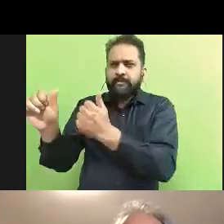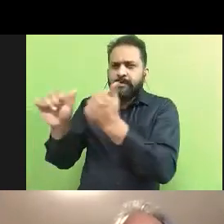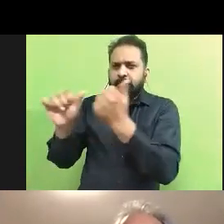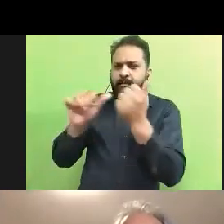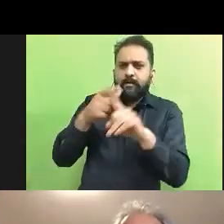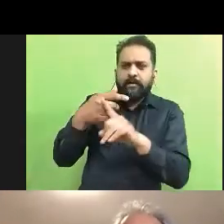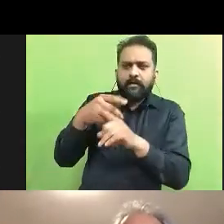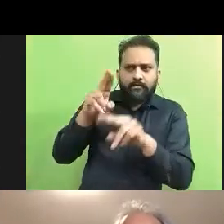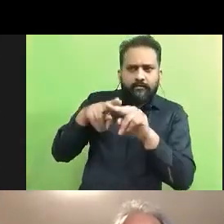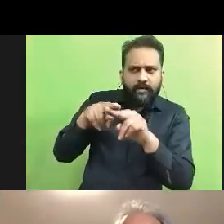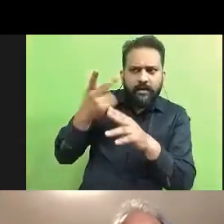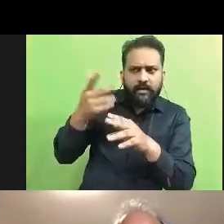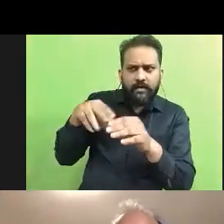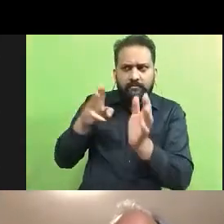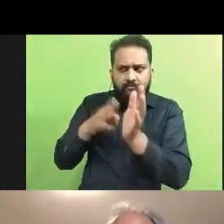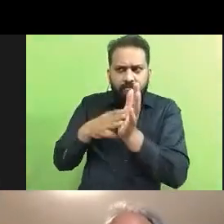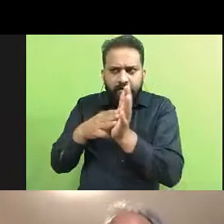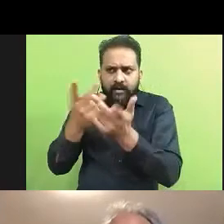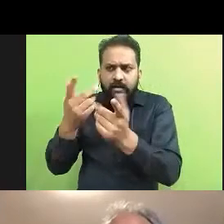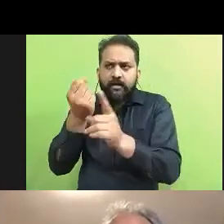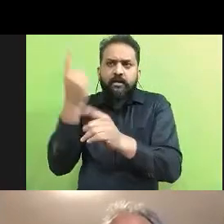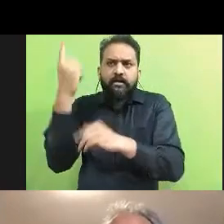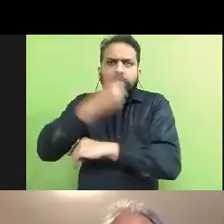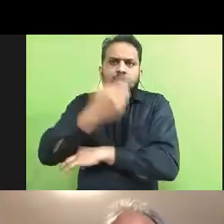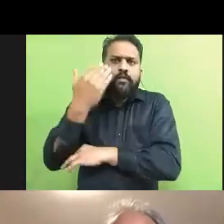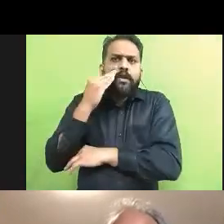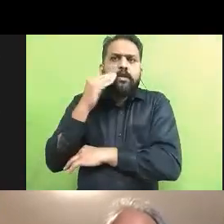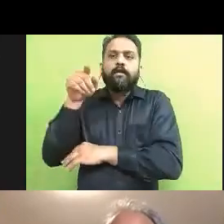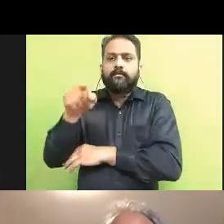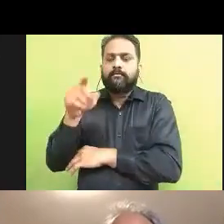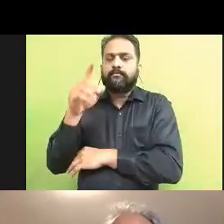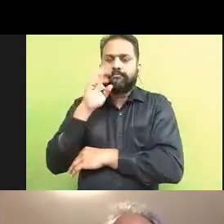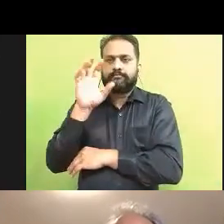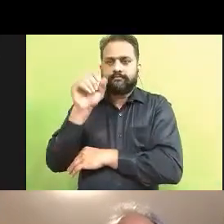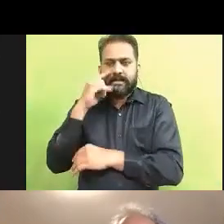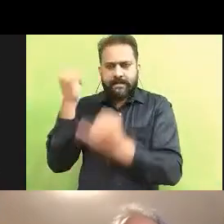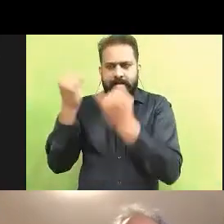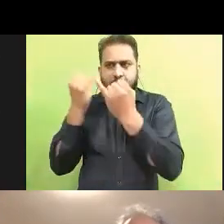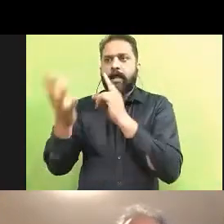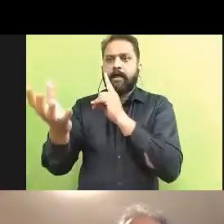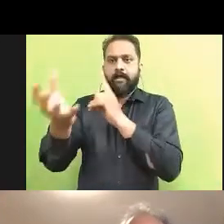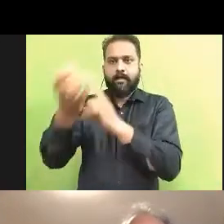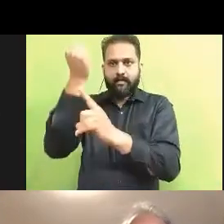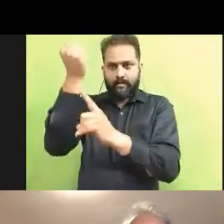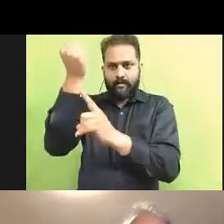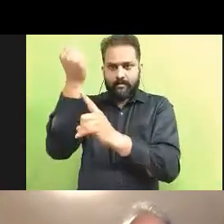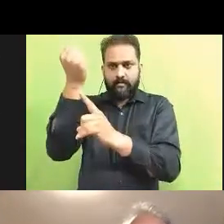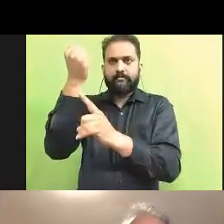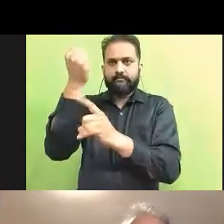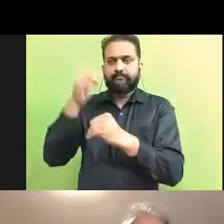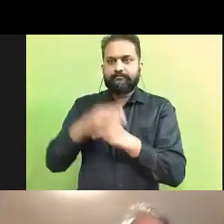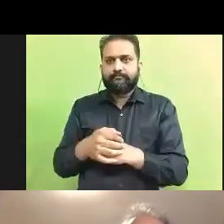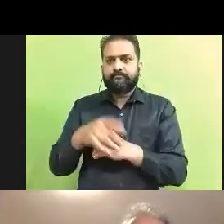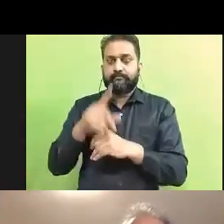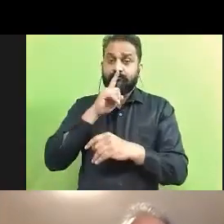it is monday which day of the week is that try to find that you will be very surprised that most of